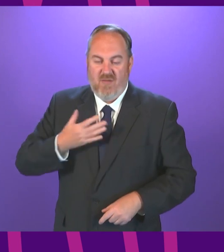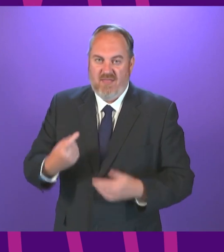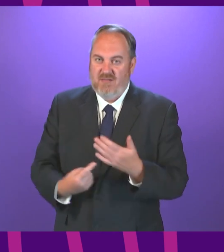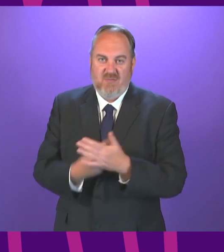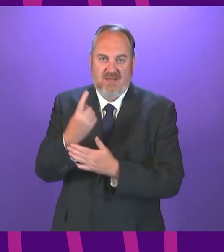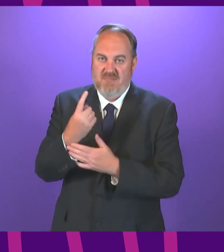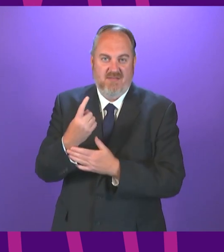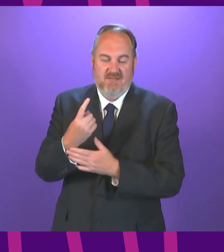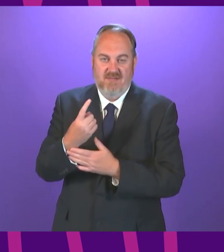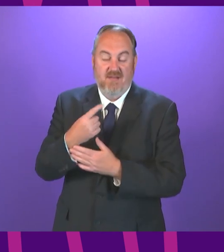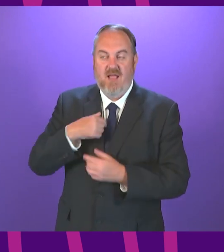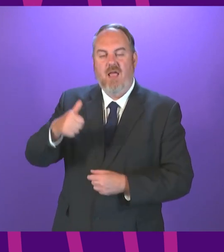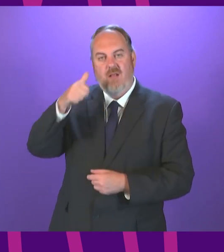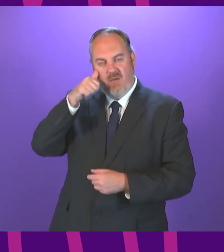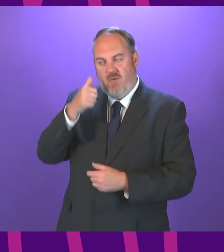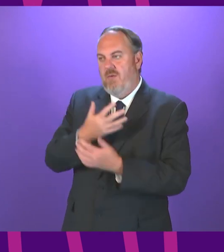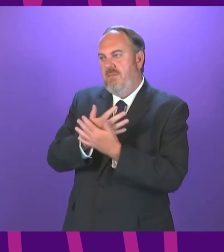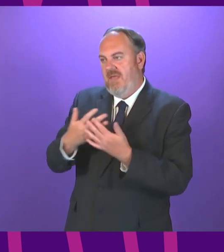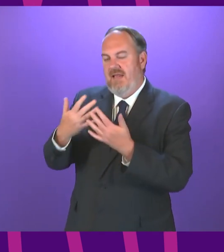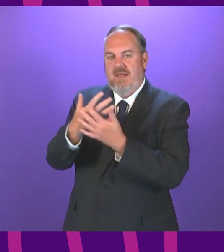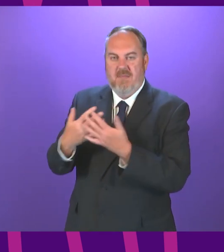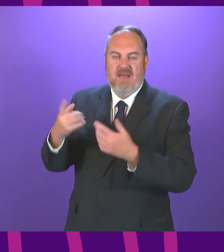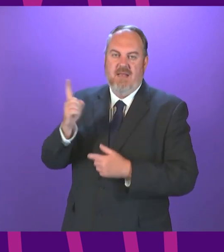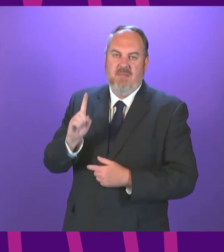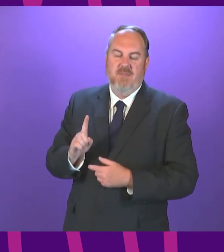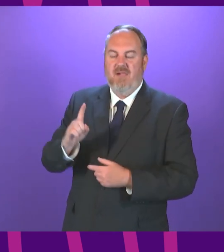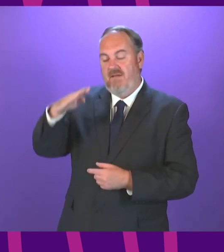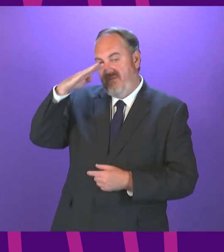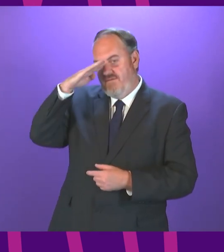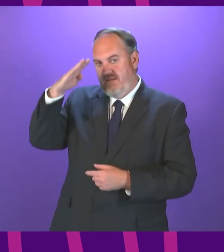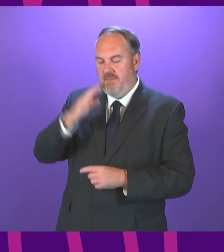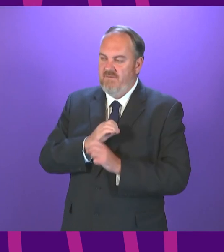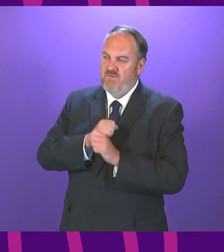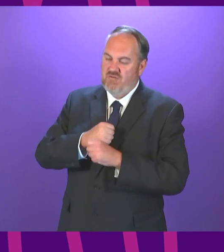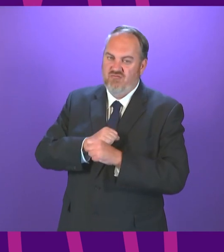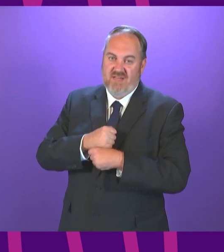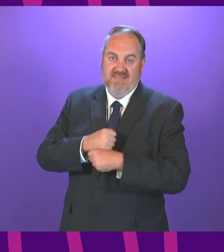I understand all the frustrations, but that underlines why we must take care to do everything that we can to prevent that from happening again.